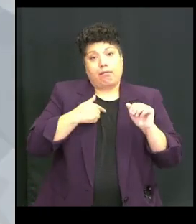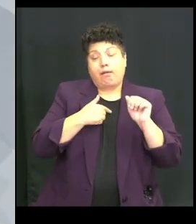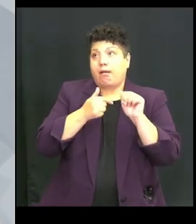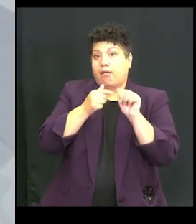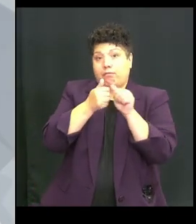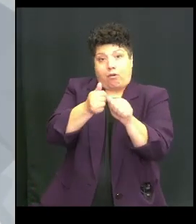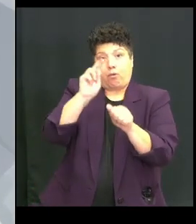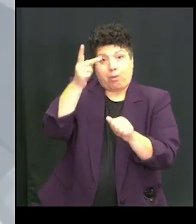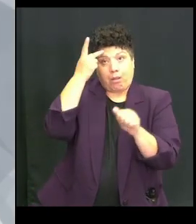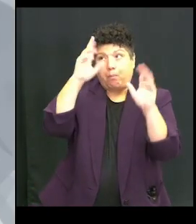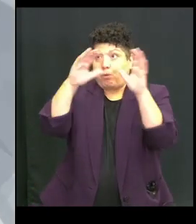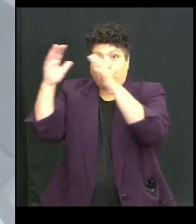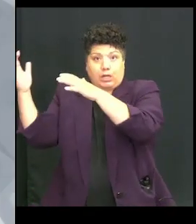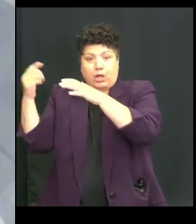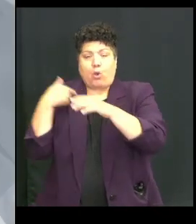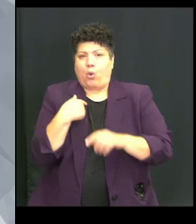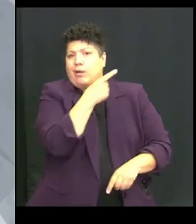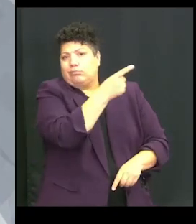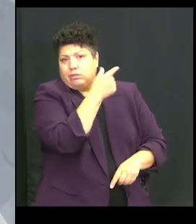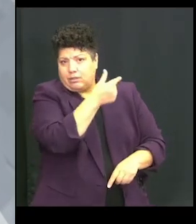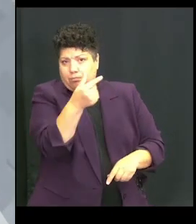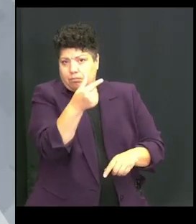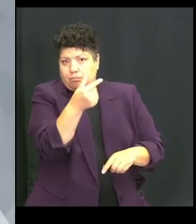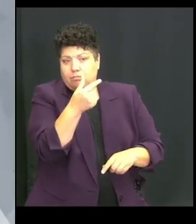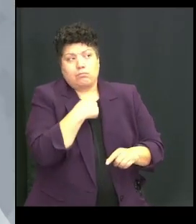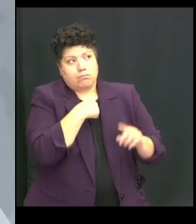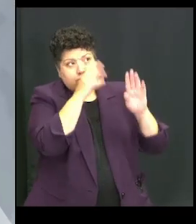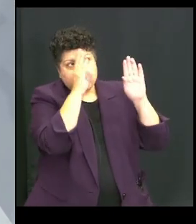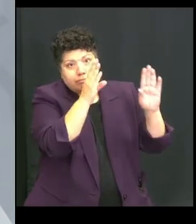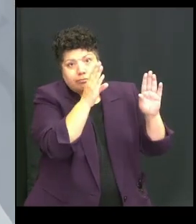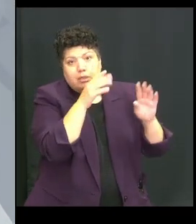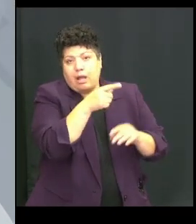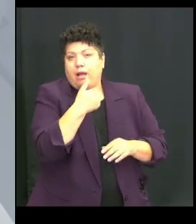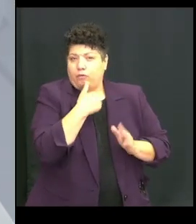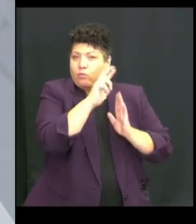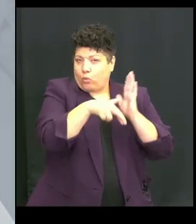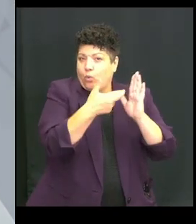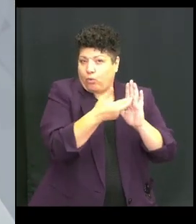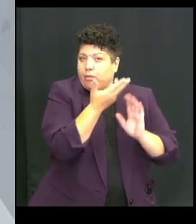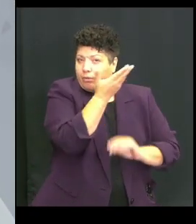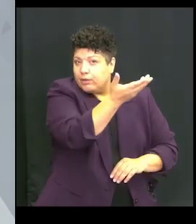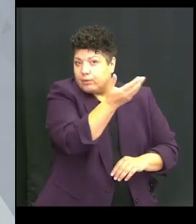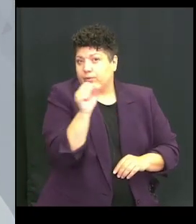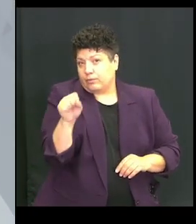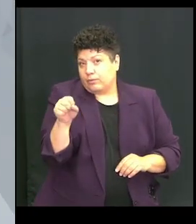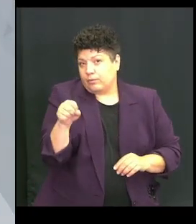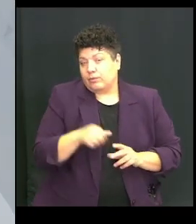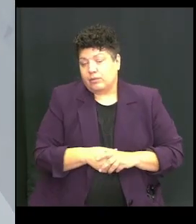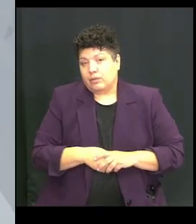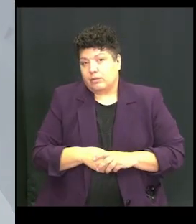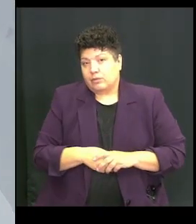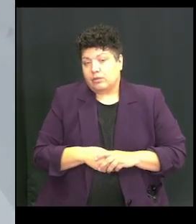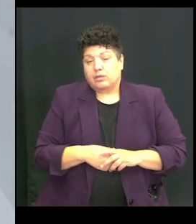So there is a communication role for civil servants, and that's likely to be even more important